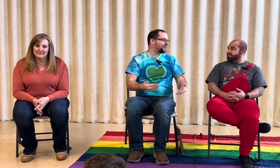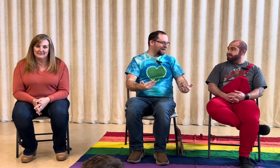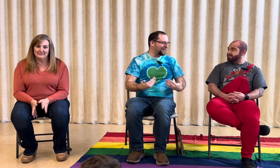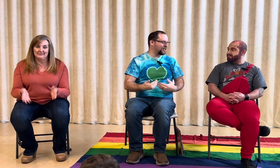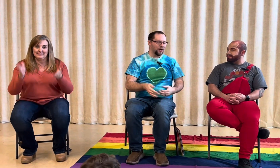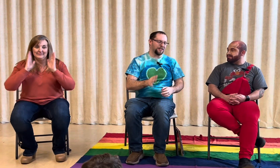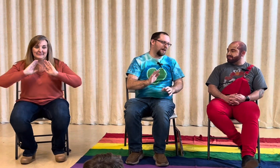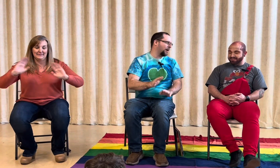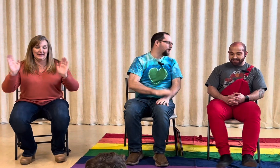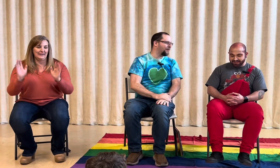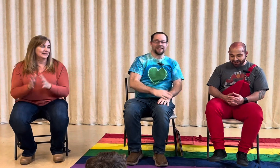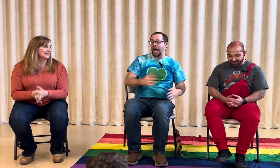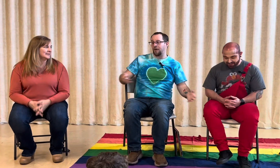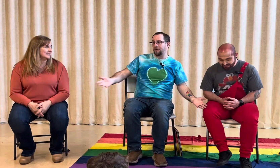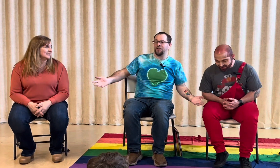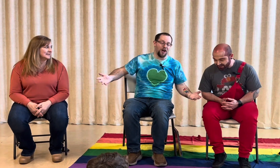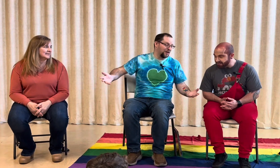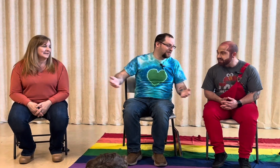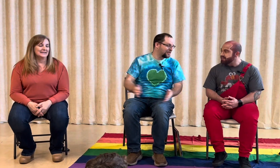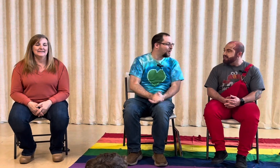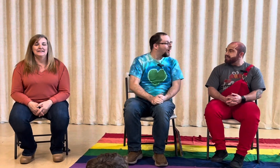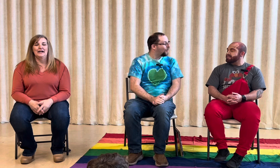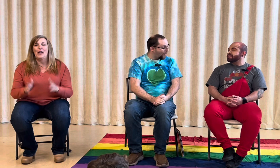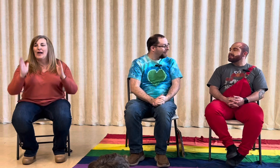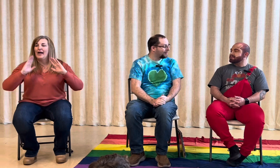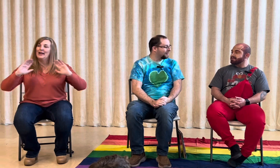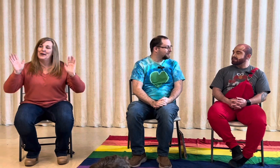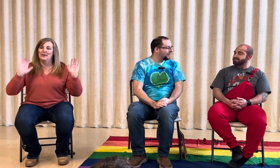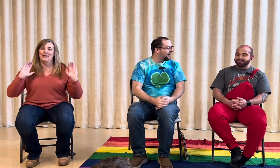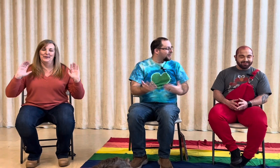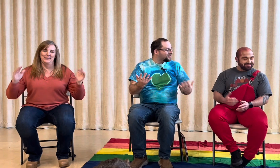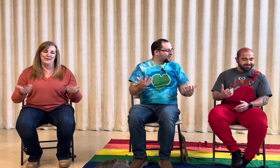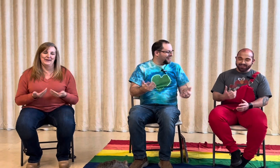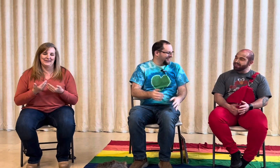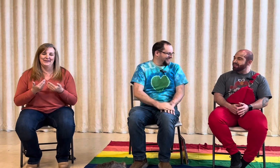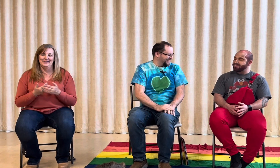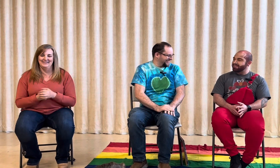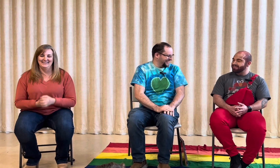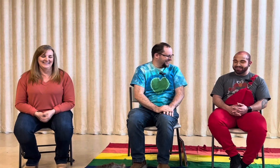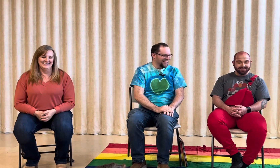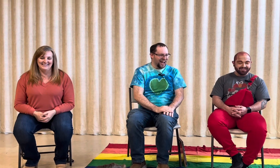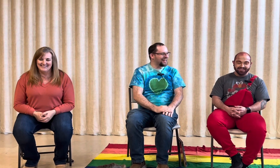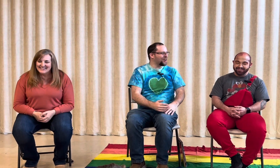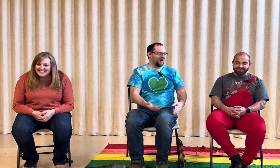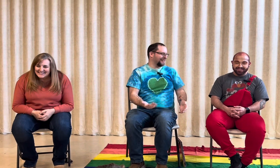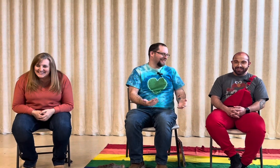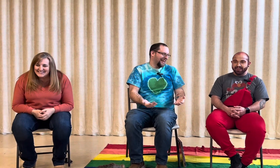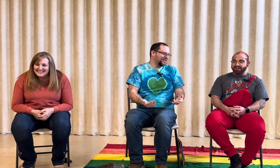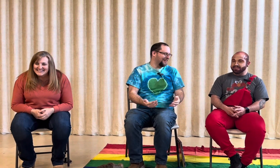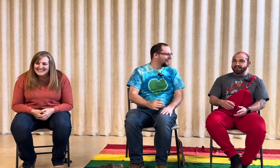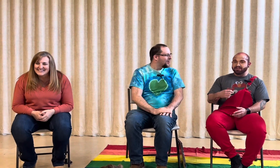to my show. No, it's not my show. It's our show. So, welcome! So... it's all our show... BUSTER: